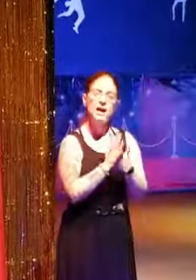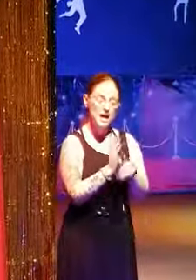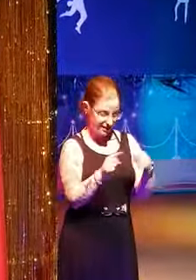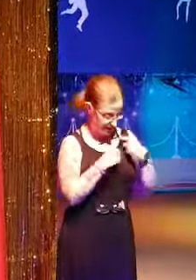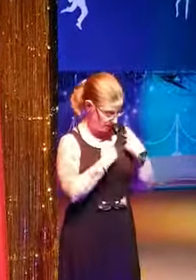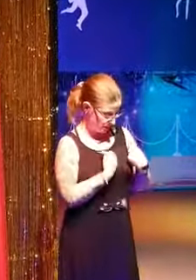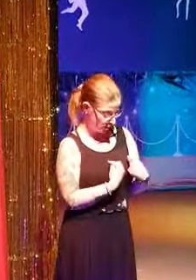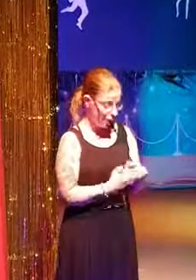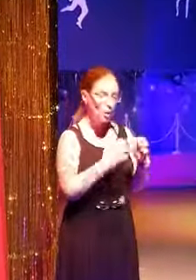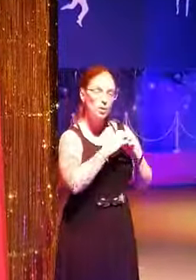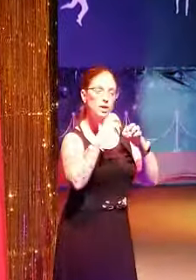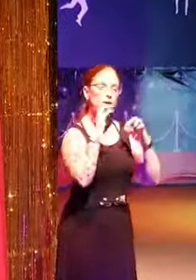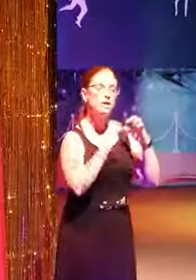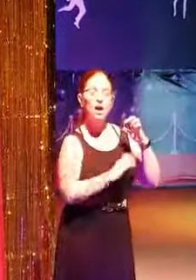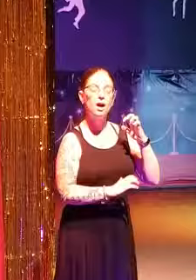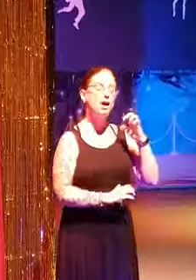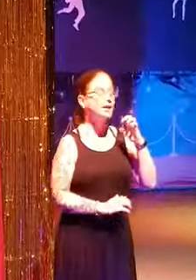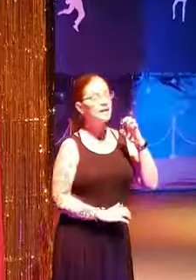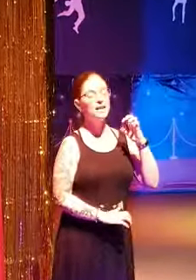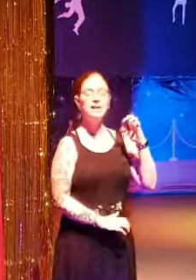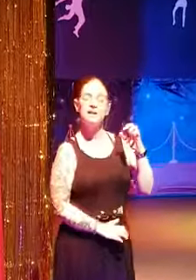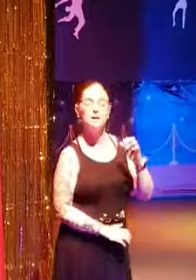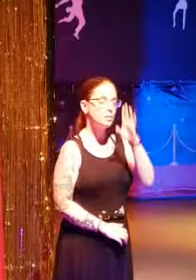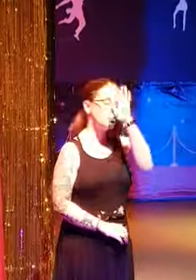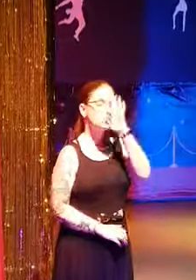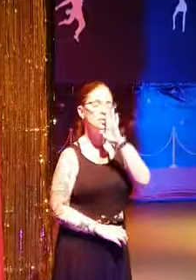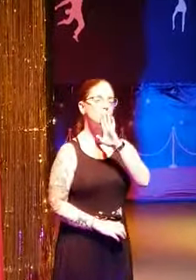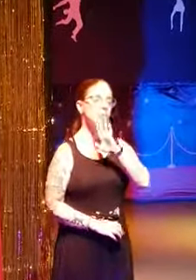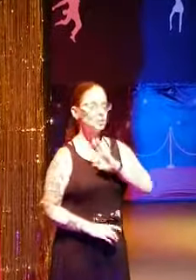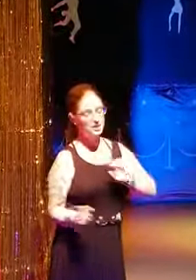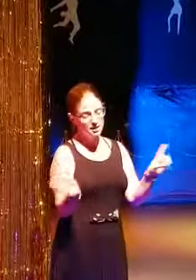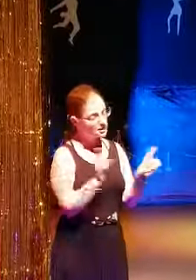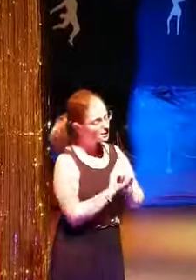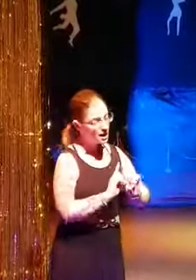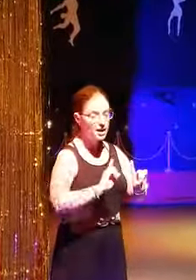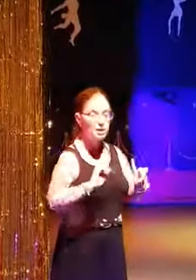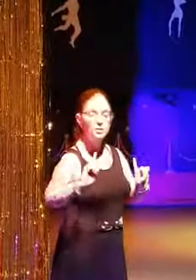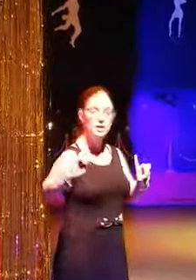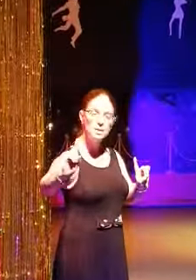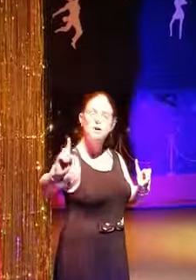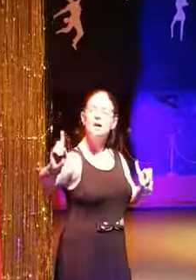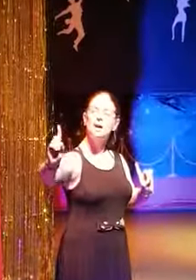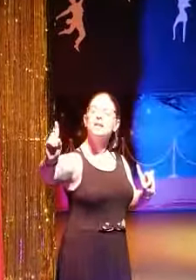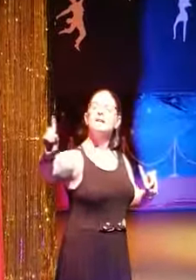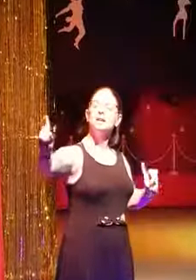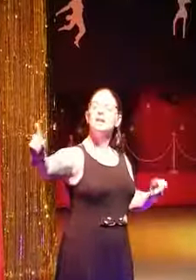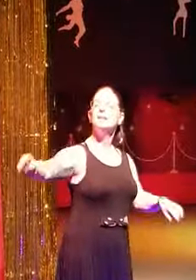Yes I've been broken hearted Blue since the day we parted